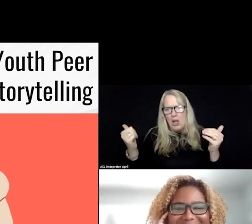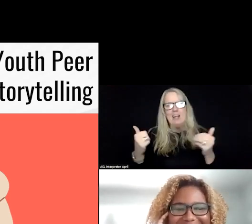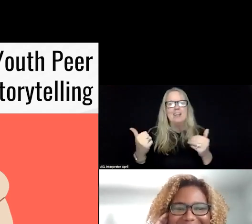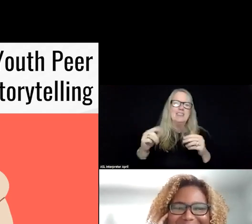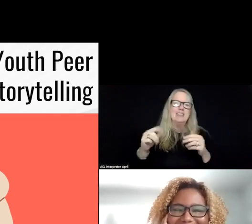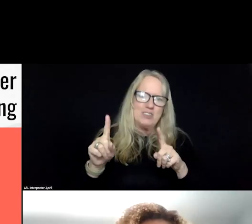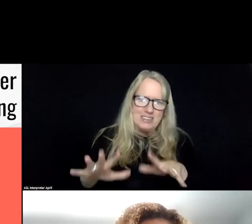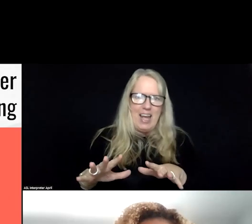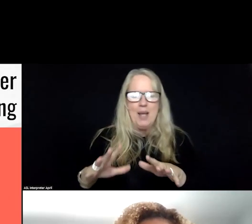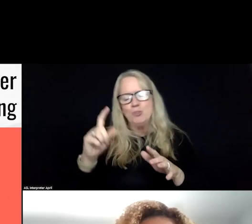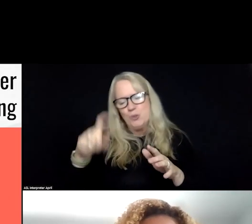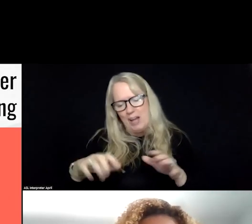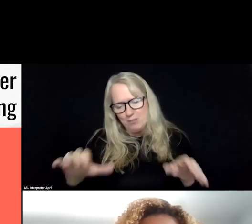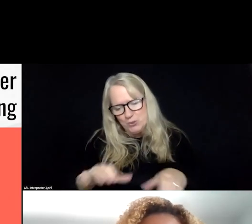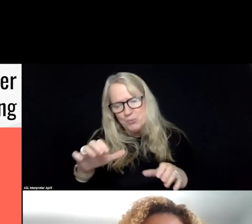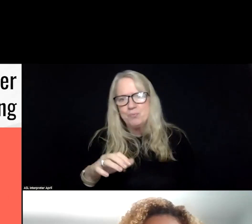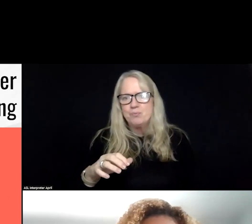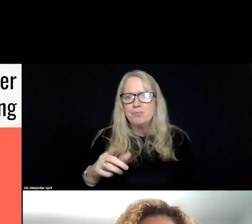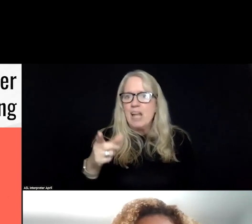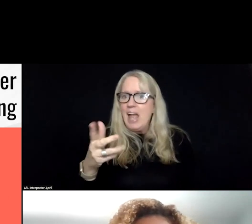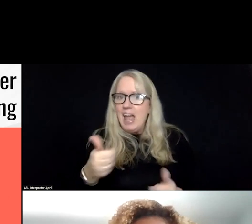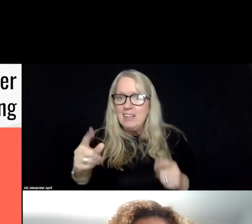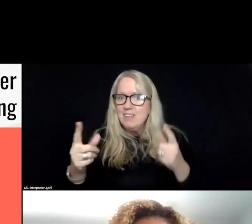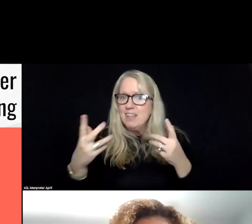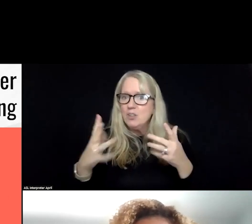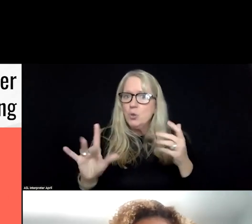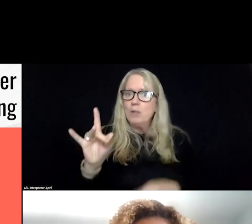HAVE THINGS. ANYTHING YOU WANT TO LEAVE US WITH, STEPHANIE?